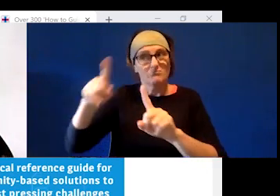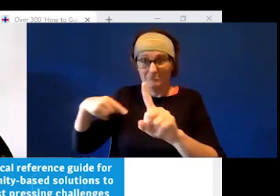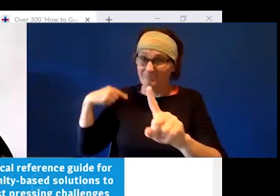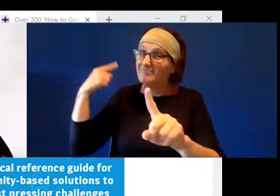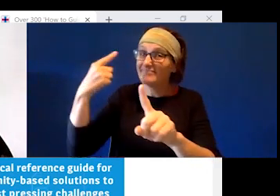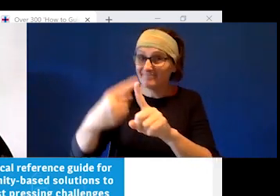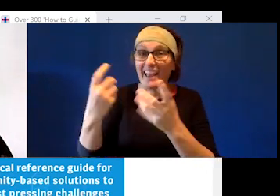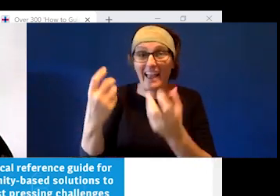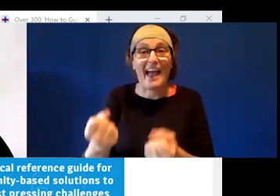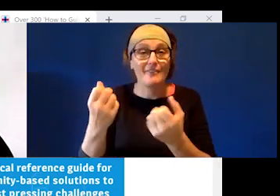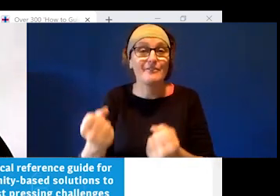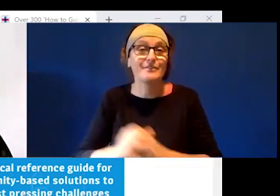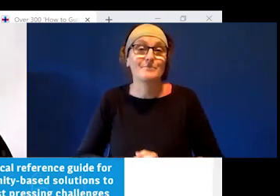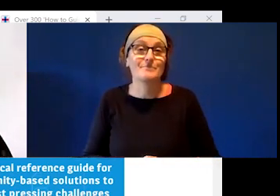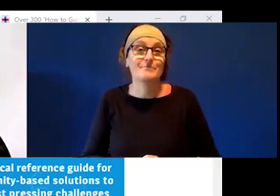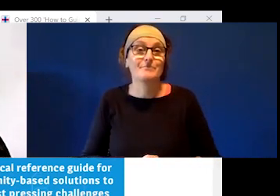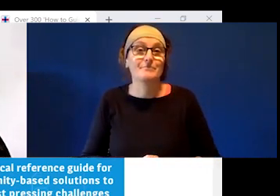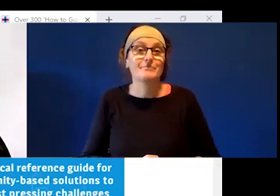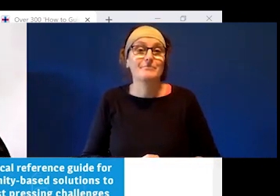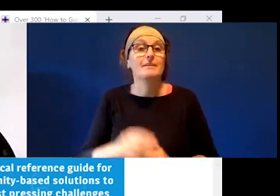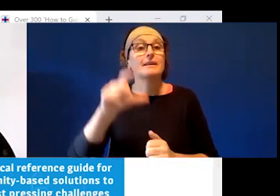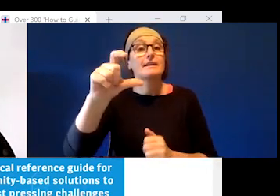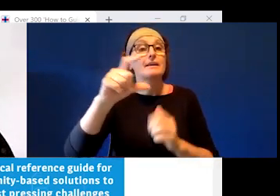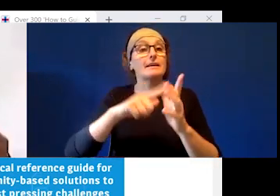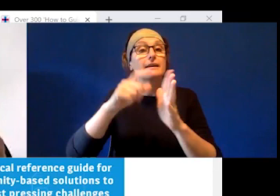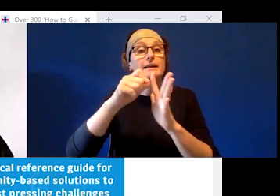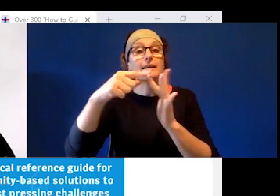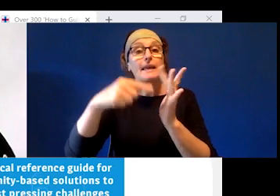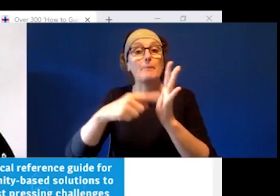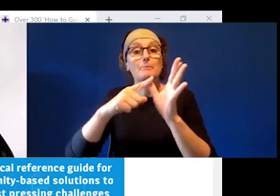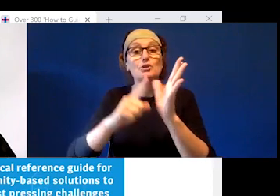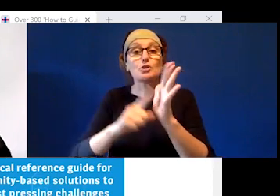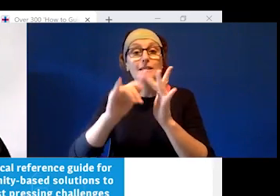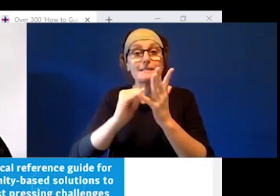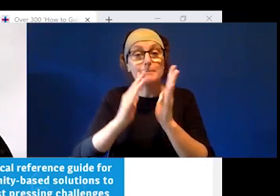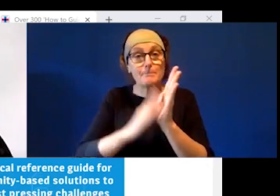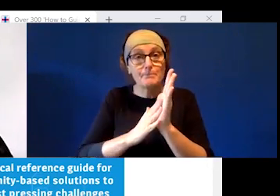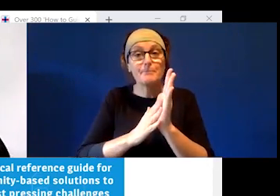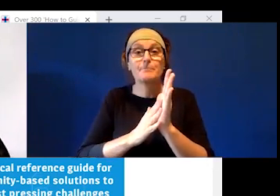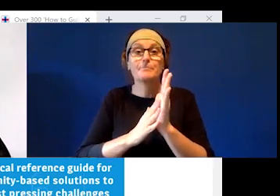And slowly, capitalism and globalisation and the individualisation of families and